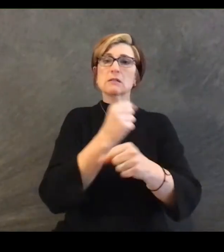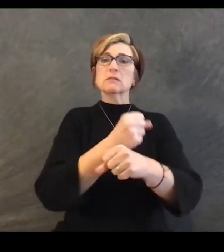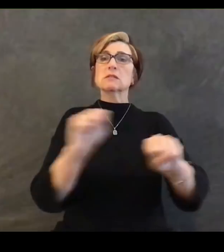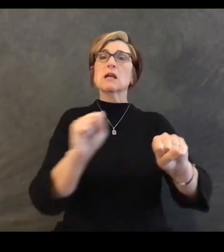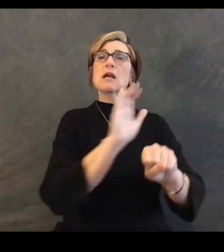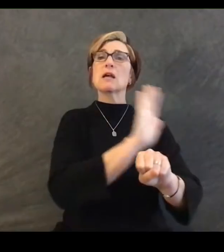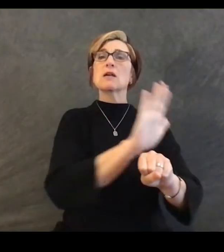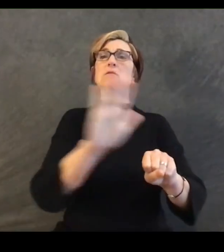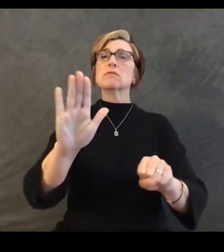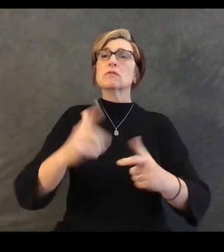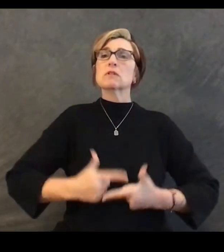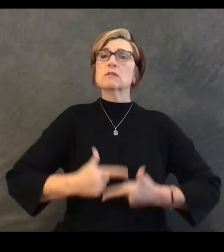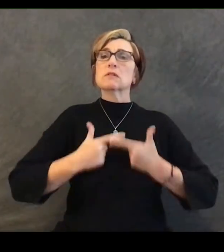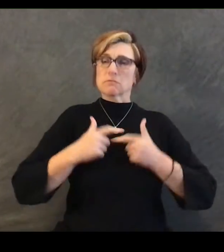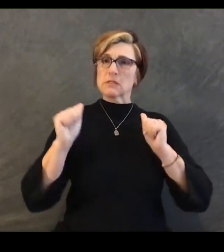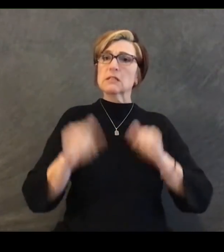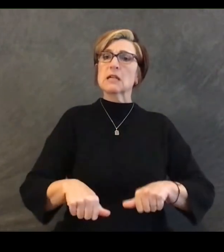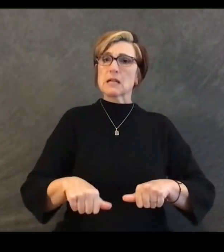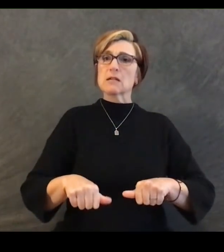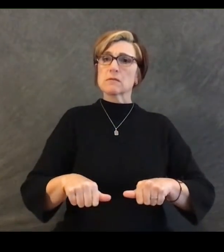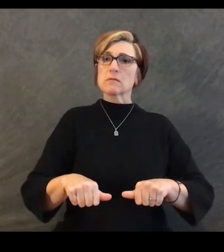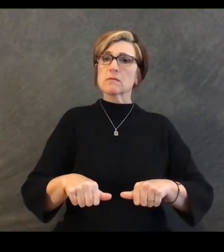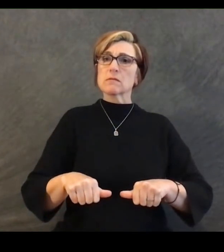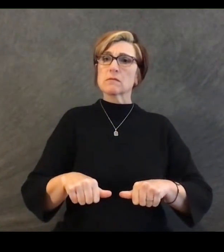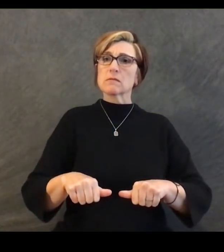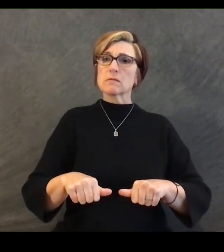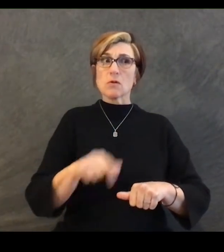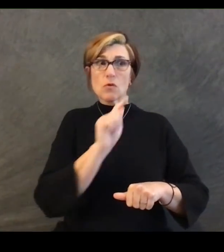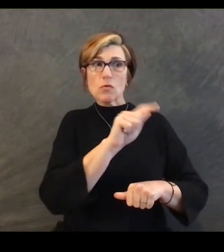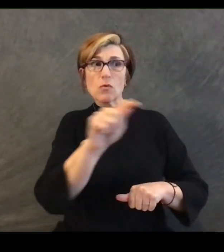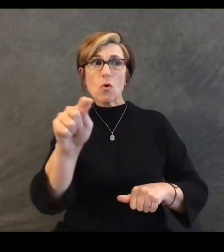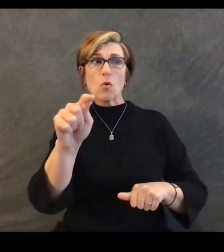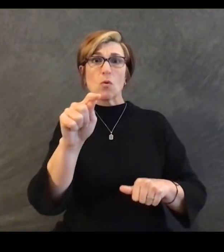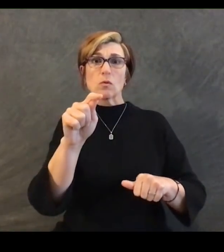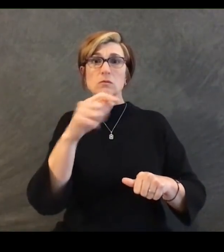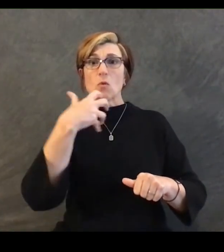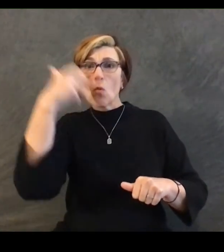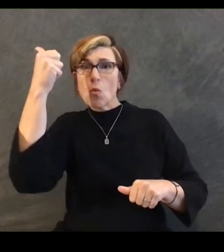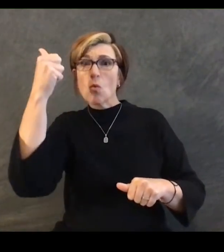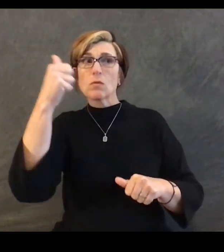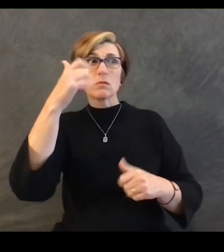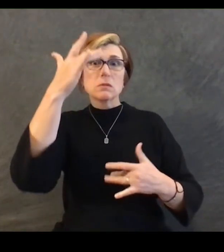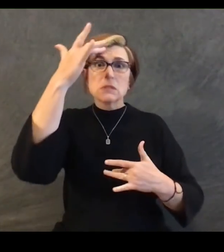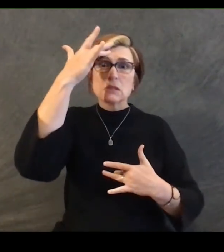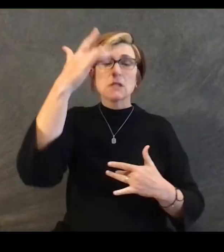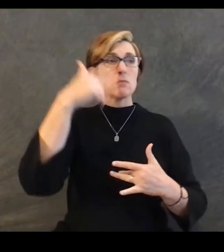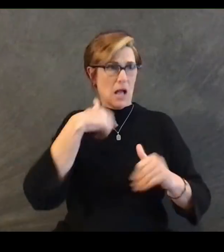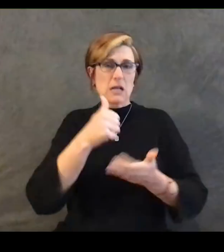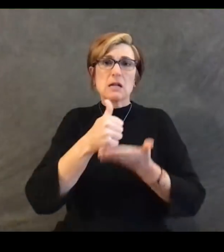that's why we really have to do what we all know is right every citizen is being